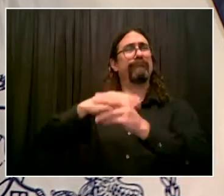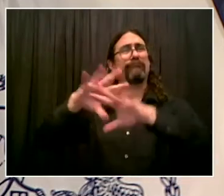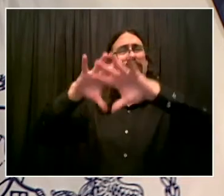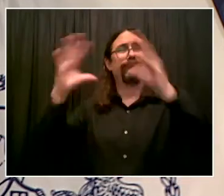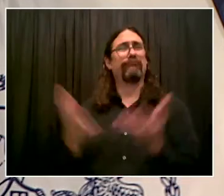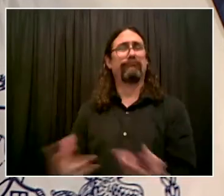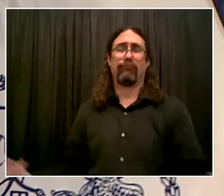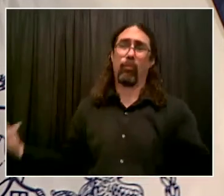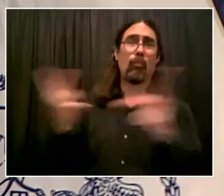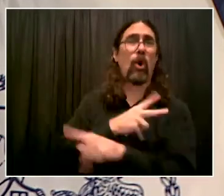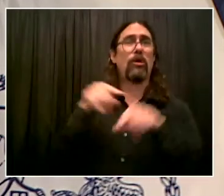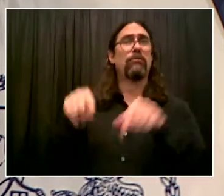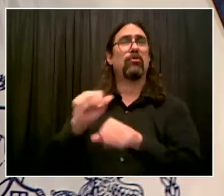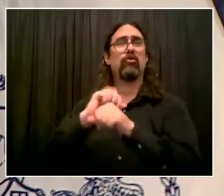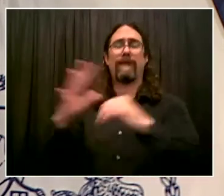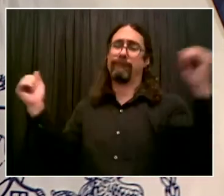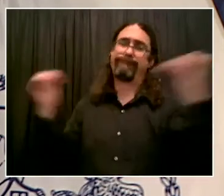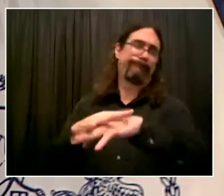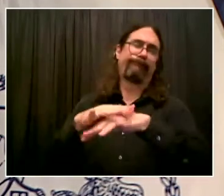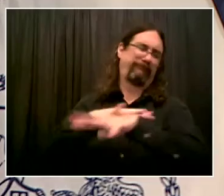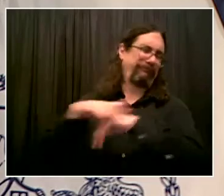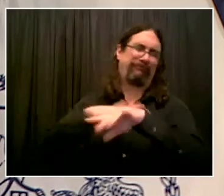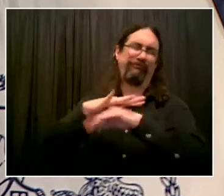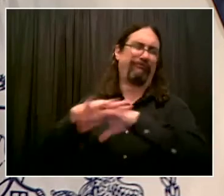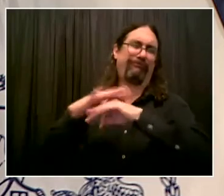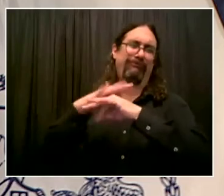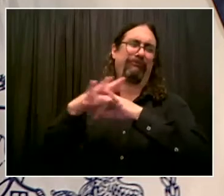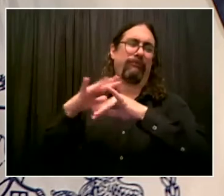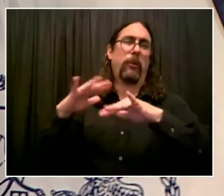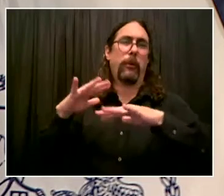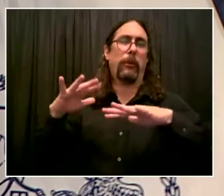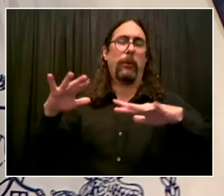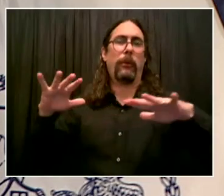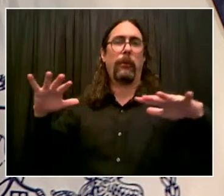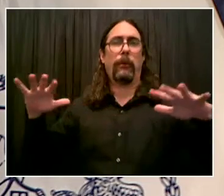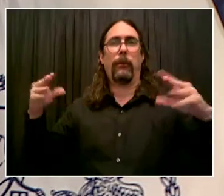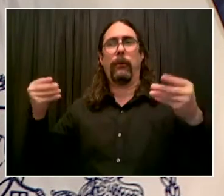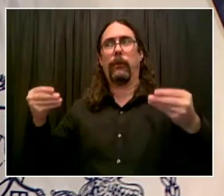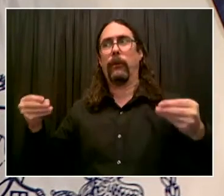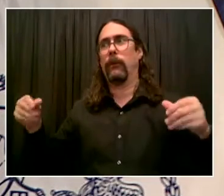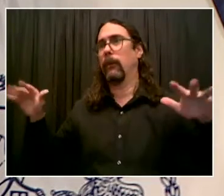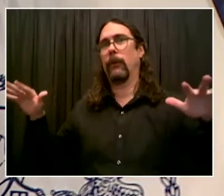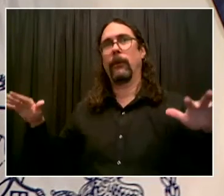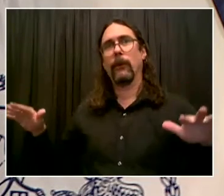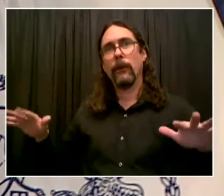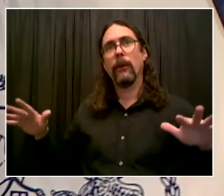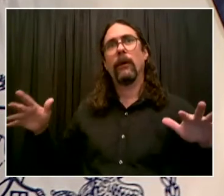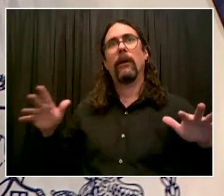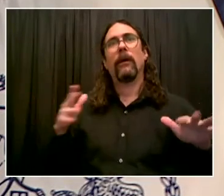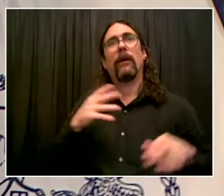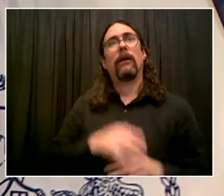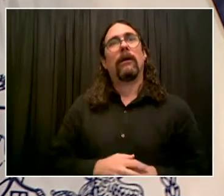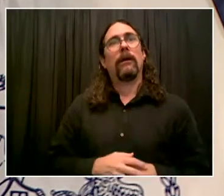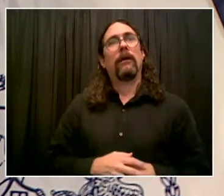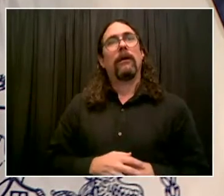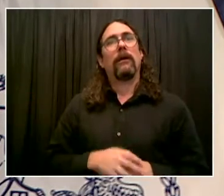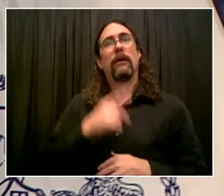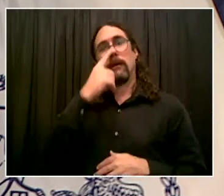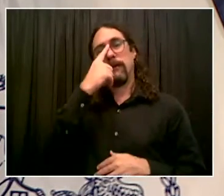EXTRAORDINARY PROGRESS. THEN CAME THE DELTA VARIAT NANWED ARFE IGHTING THAT AGAIN.